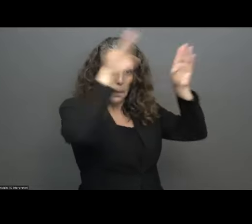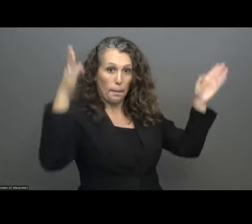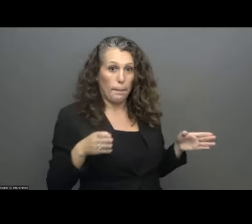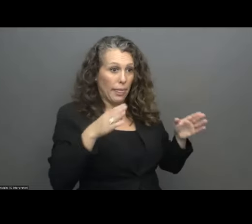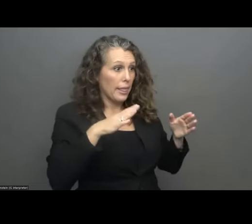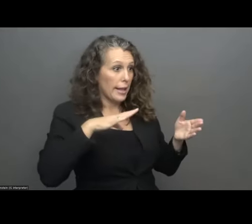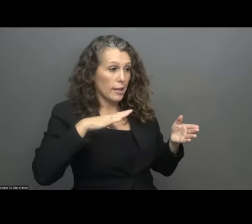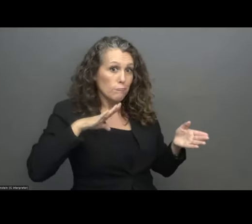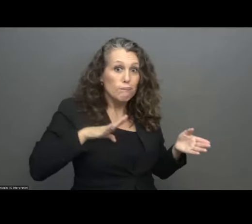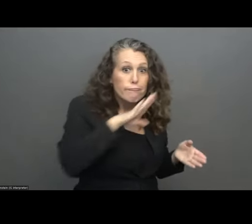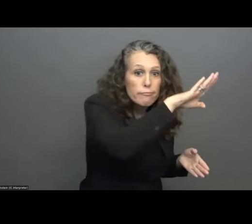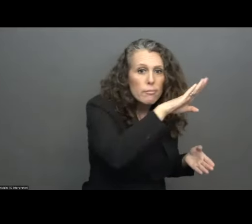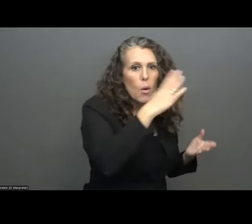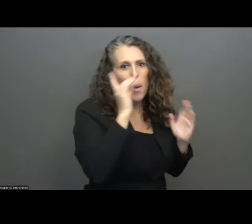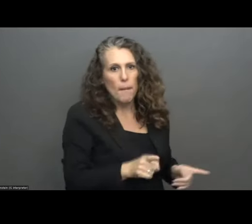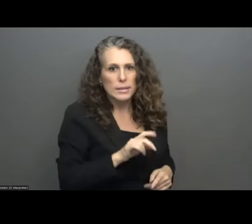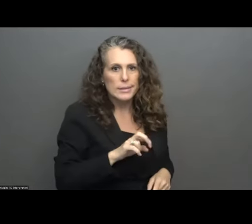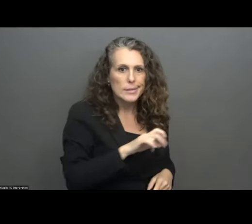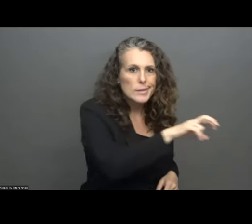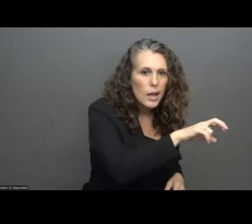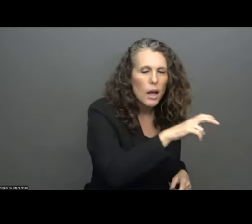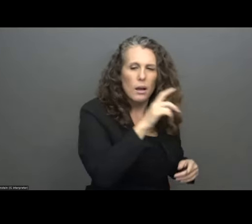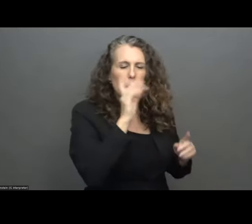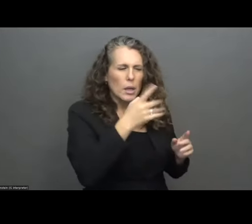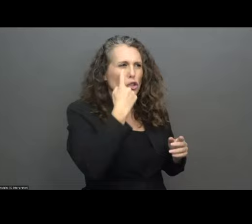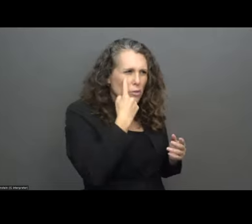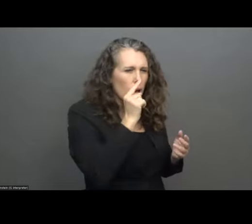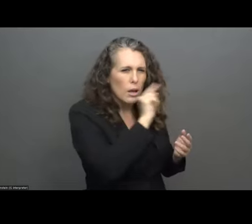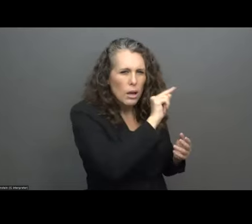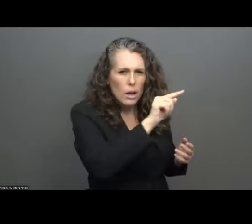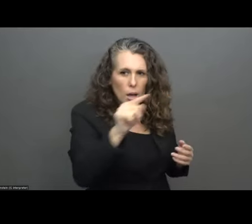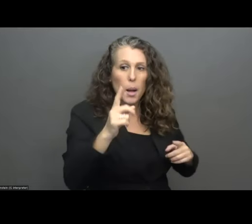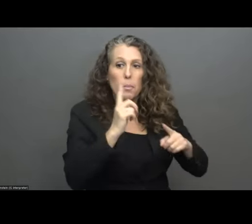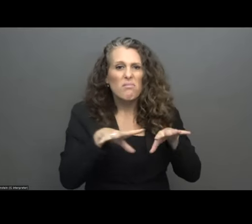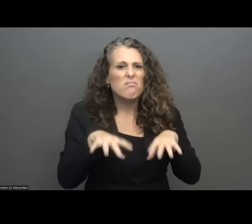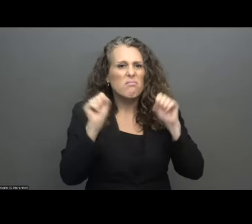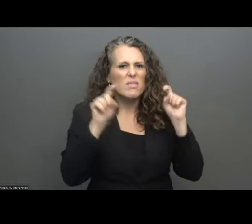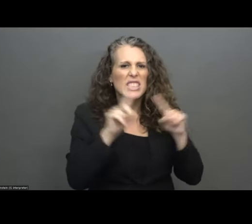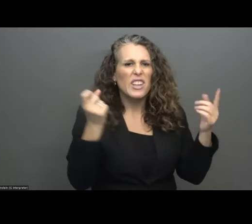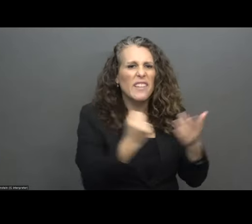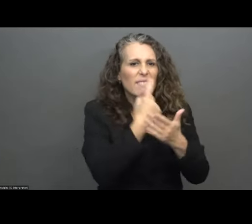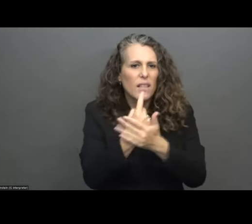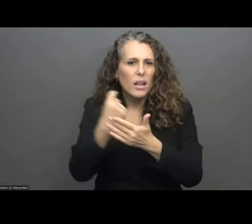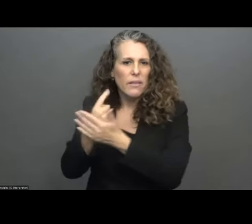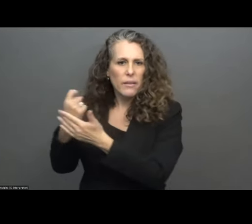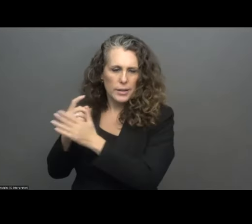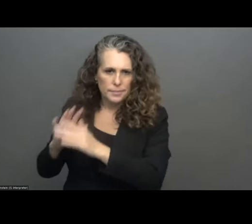11:40:17 The police laser nj side savers a light for the world at Harvard Law program